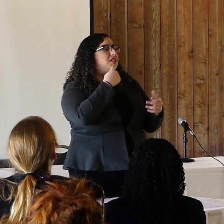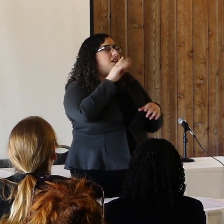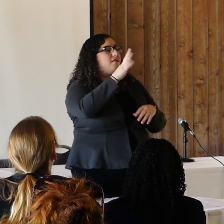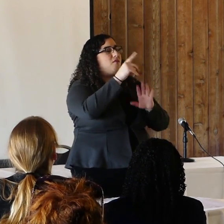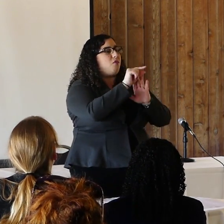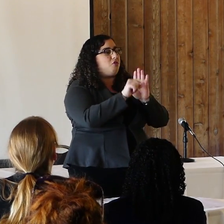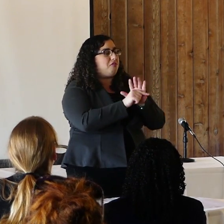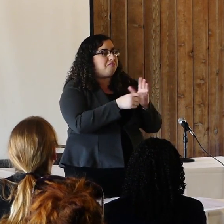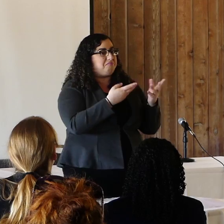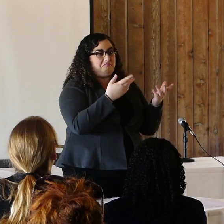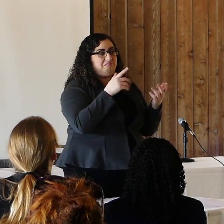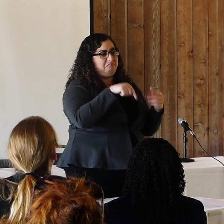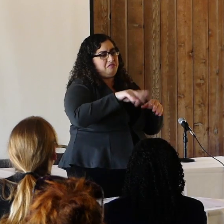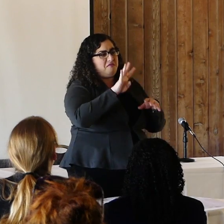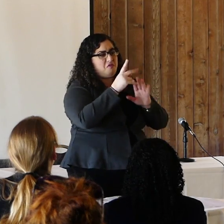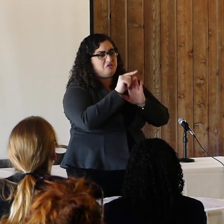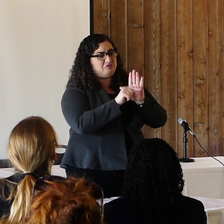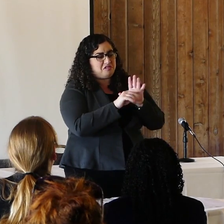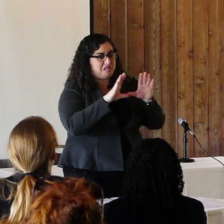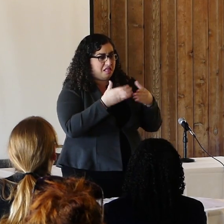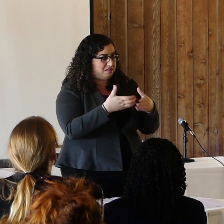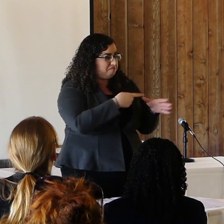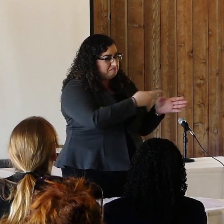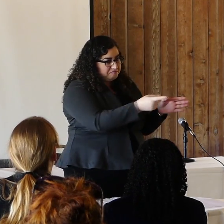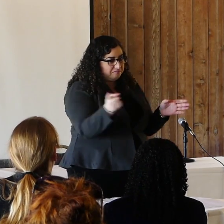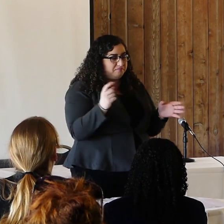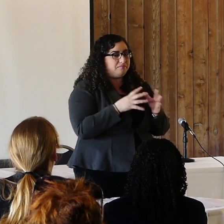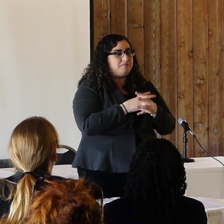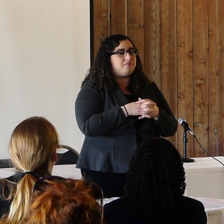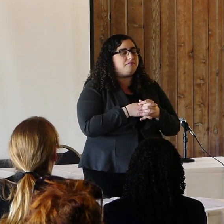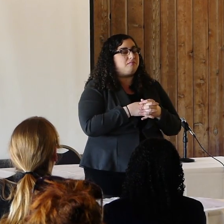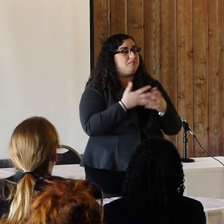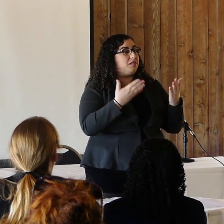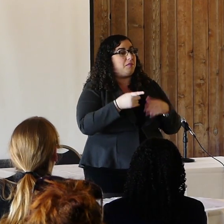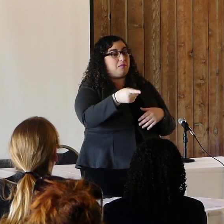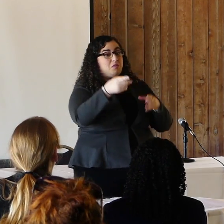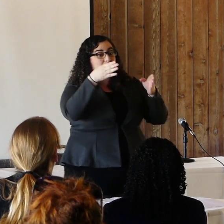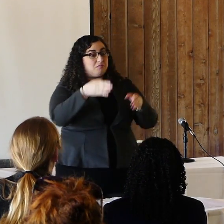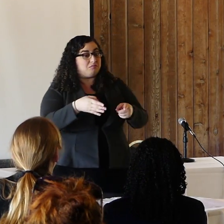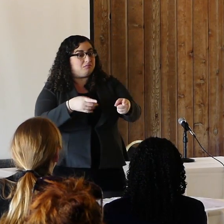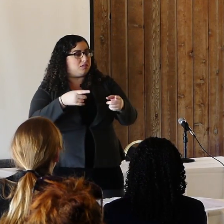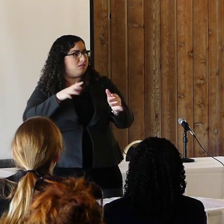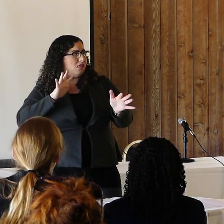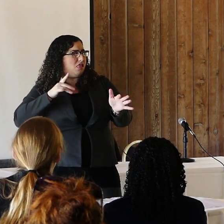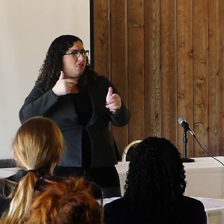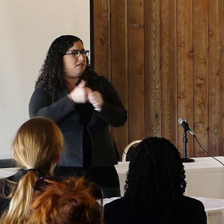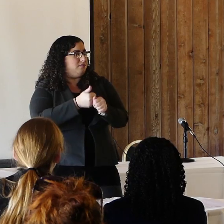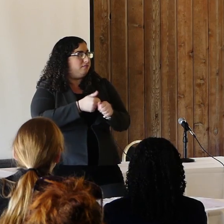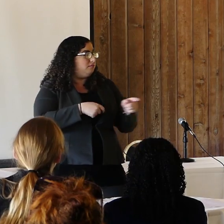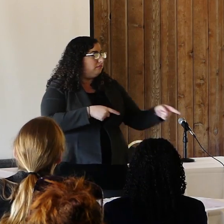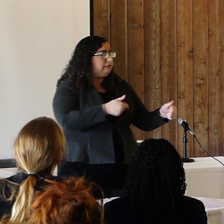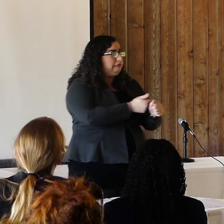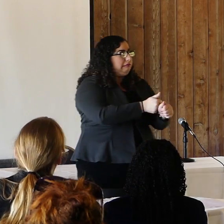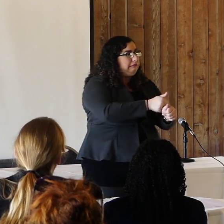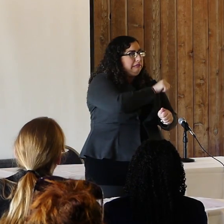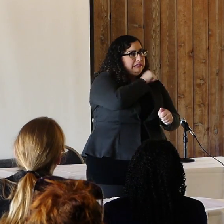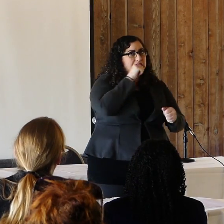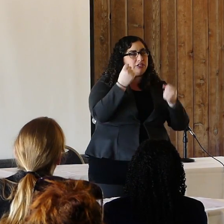And then, I mean you really get a wide variety of deaf kids. So for example in fourth grade, you have a classroom with all these various individuals with